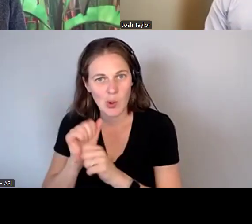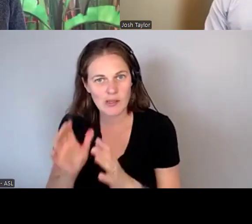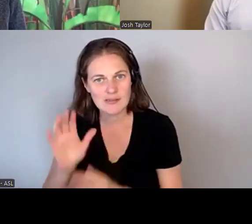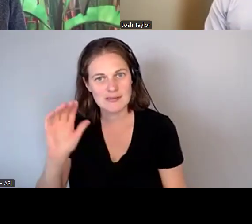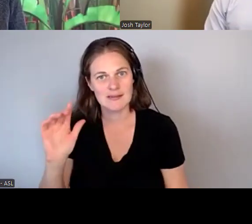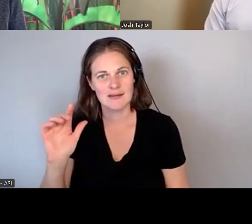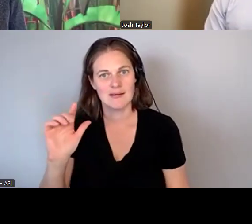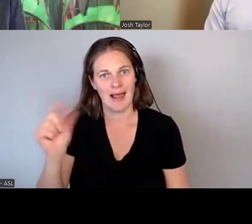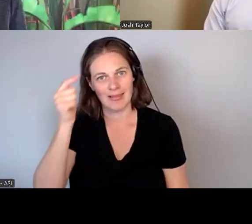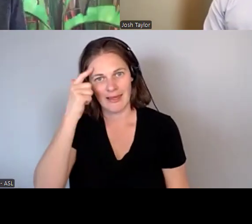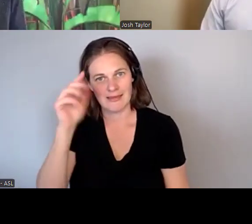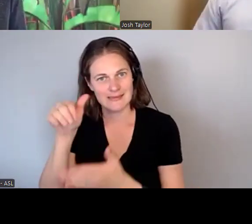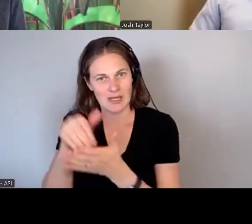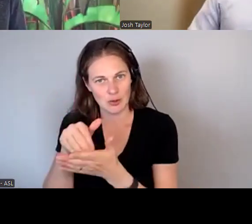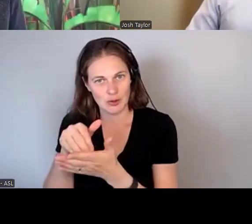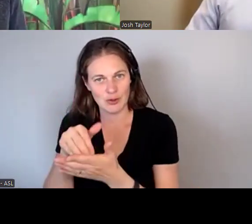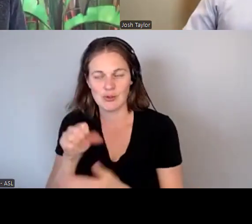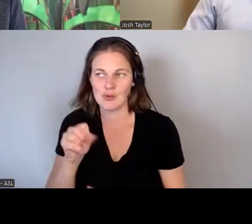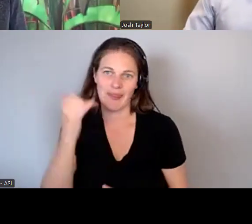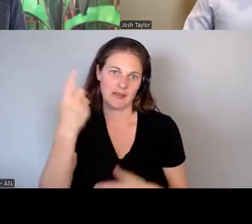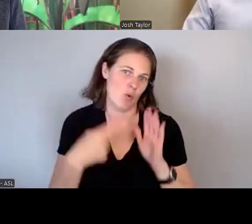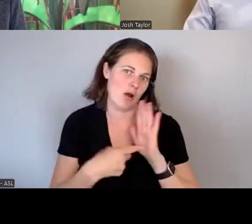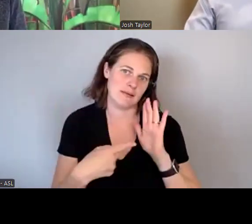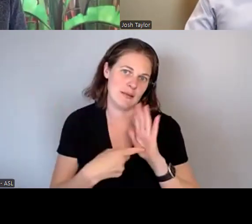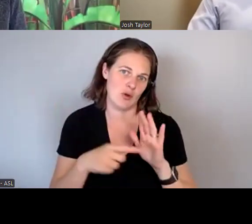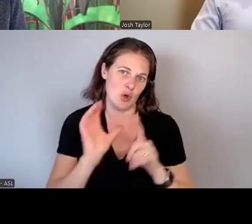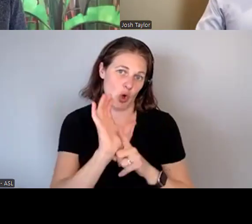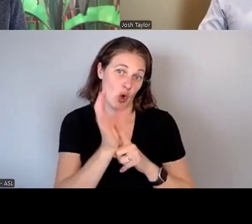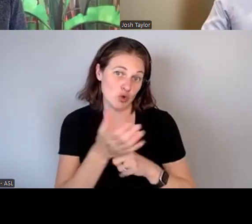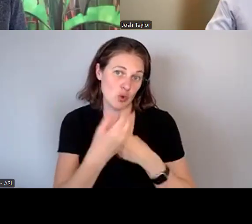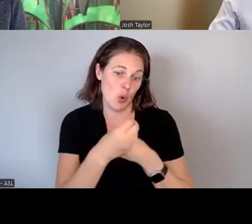So that's just one example from a cultural organization of how, like,